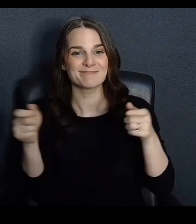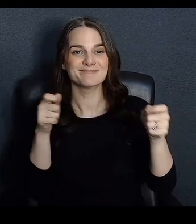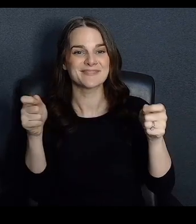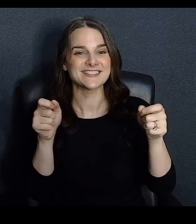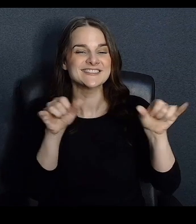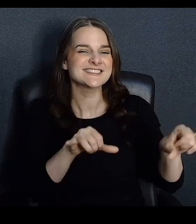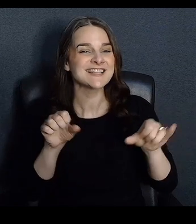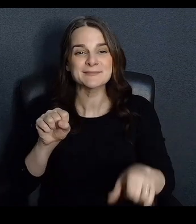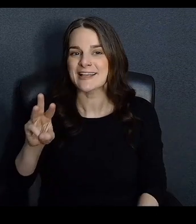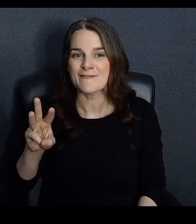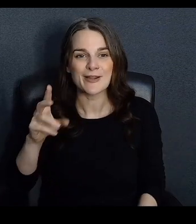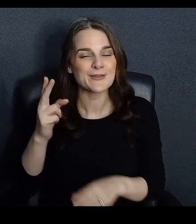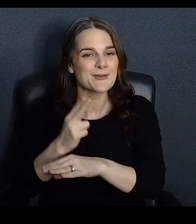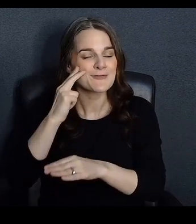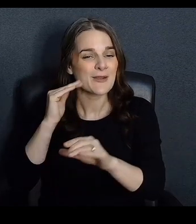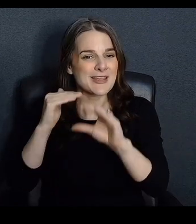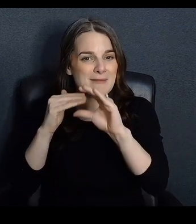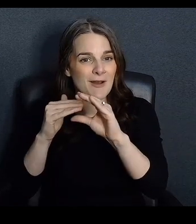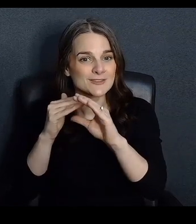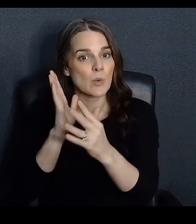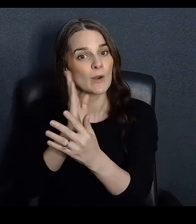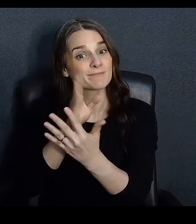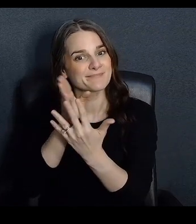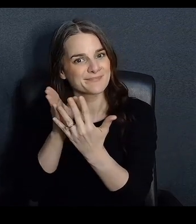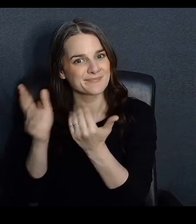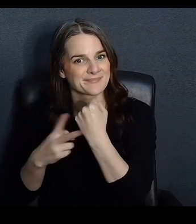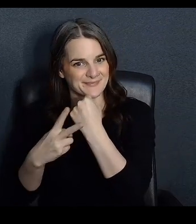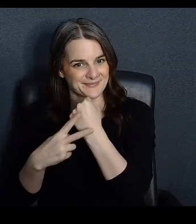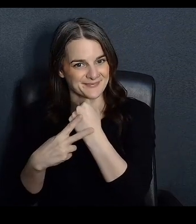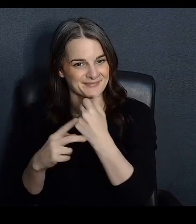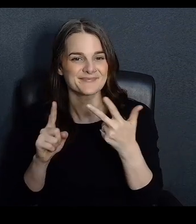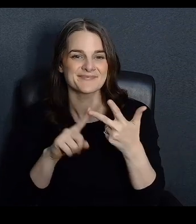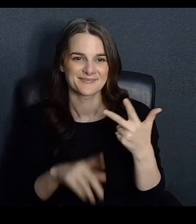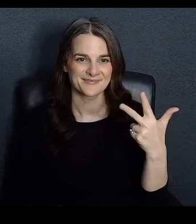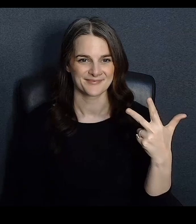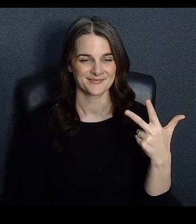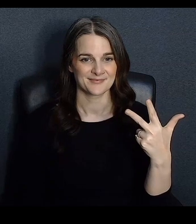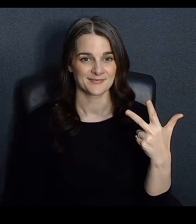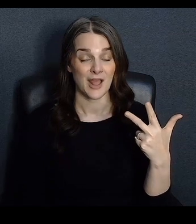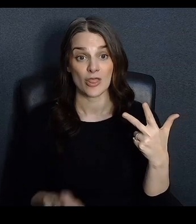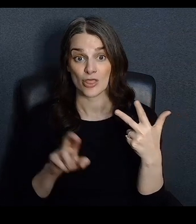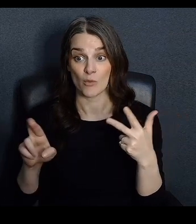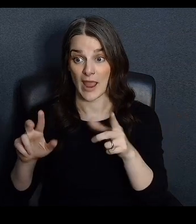that you use for emails or for file storage. So in the screenshot on the right here,